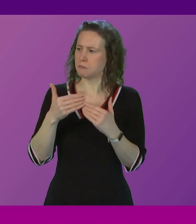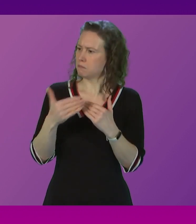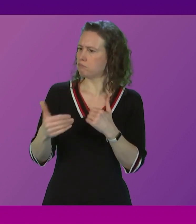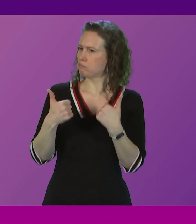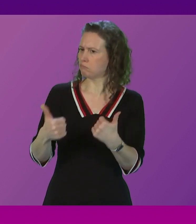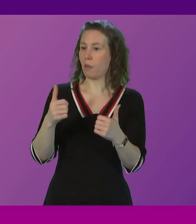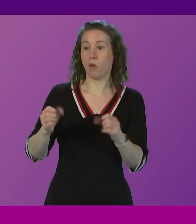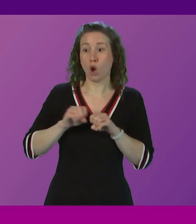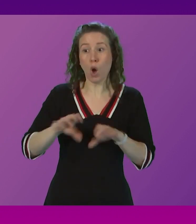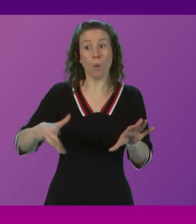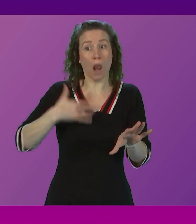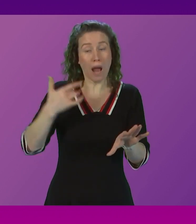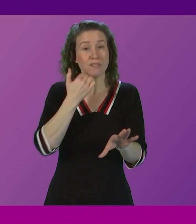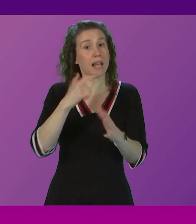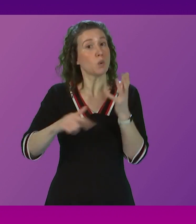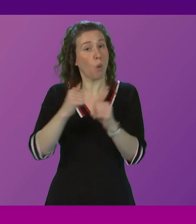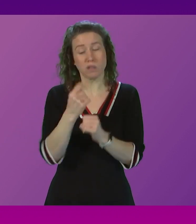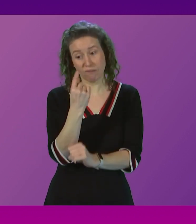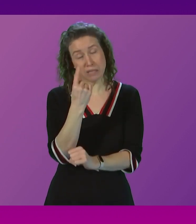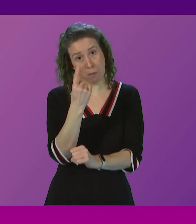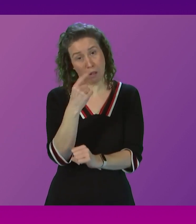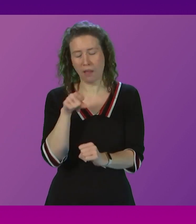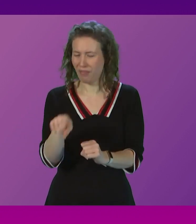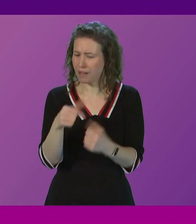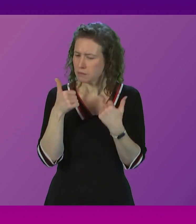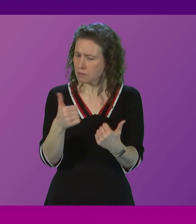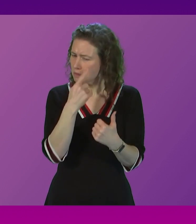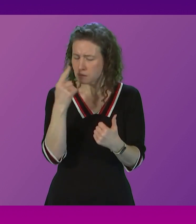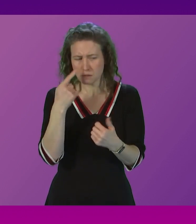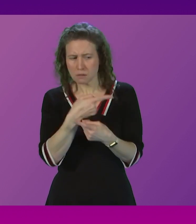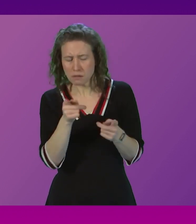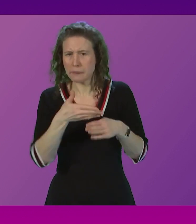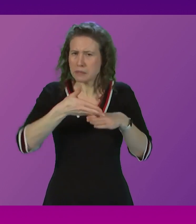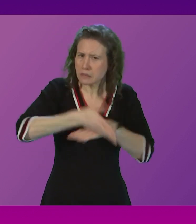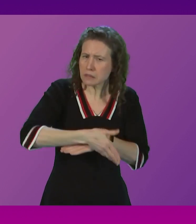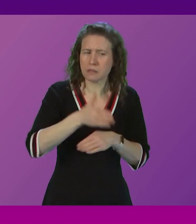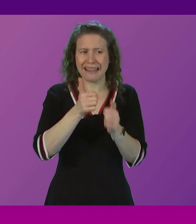August is feasible. That is testament to the efforts that are being made by industry and by